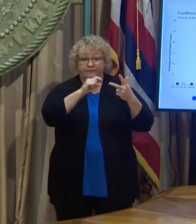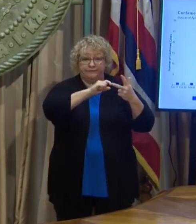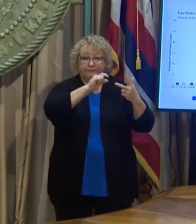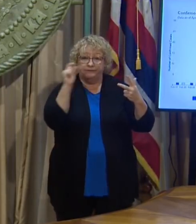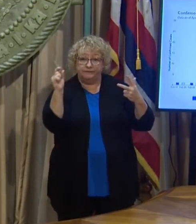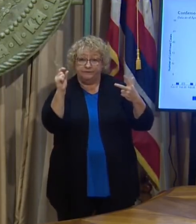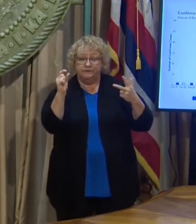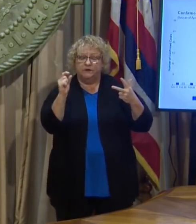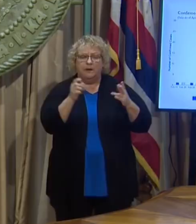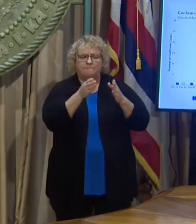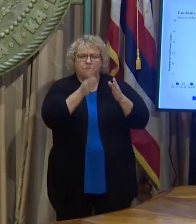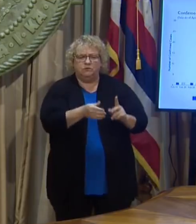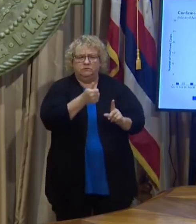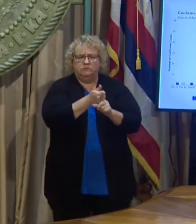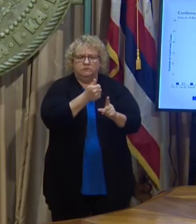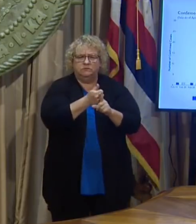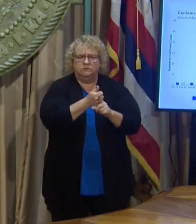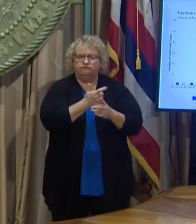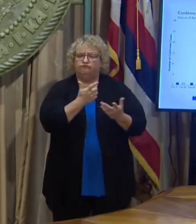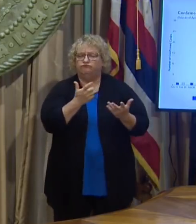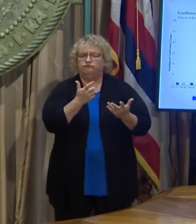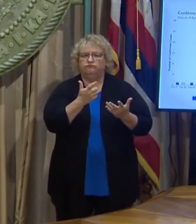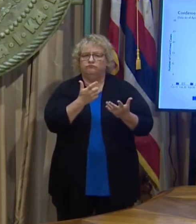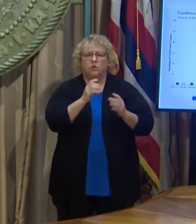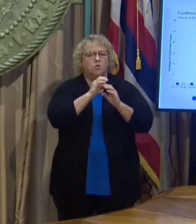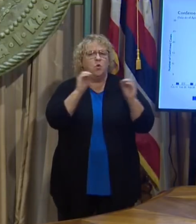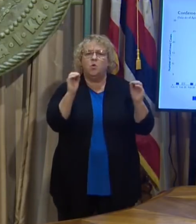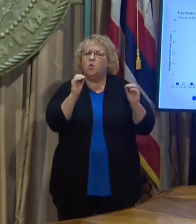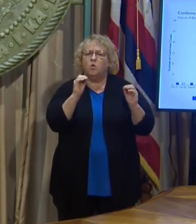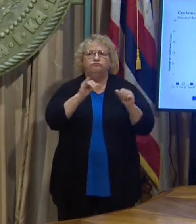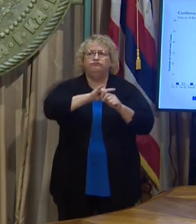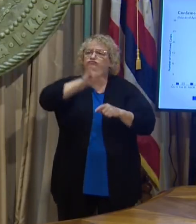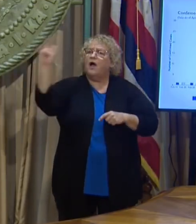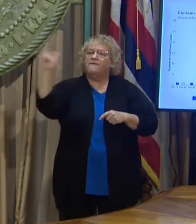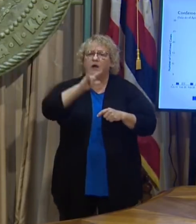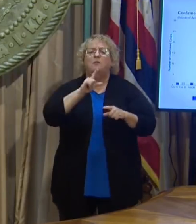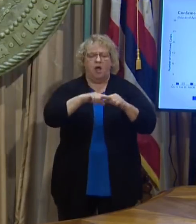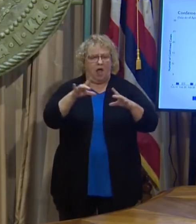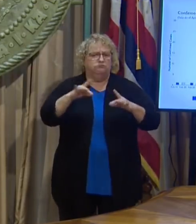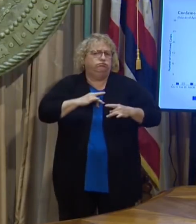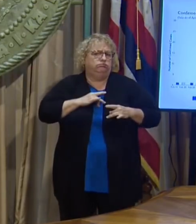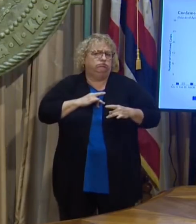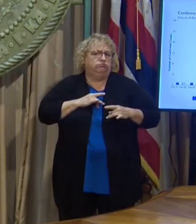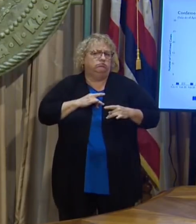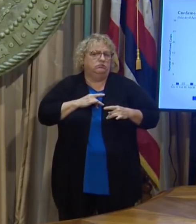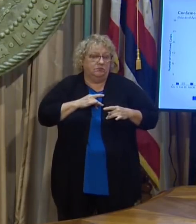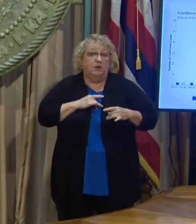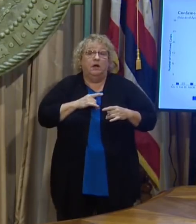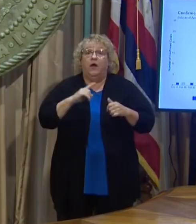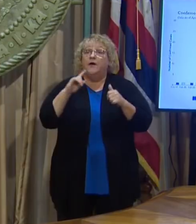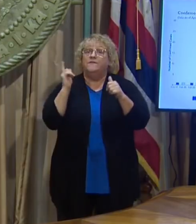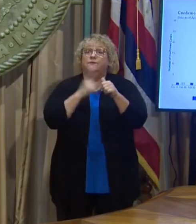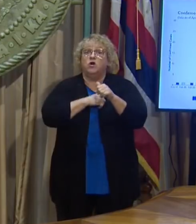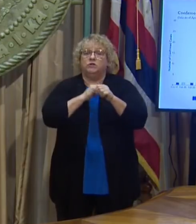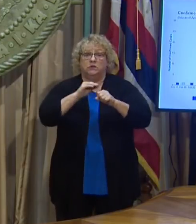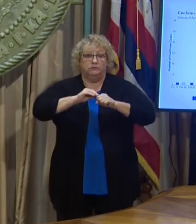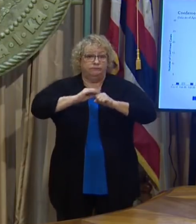WERE NOT RESIDENTS. CASES FOR INDIVIDUALS WHO HAD NO TROUBLE HISTORY.